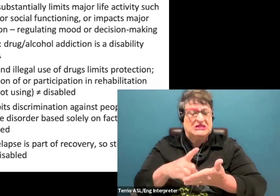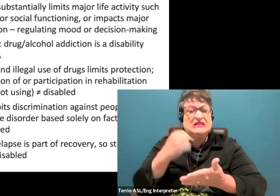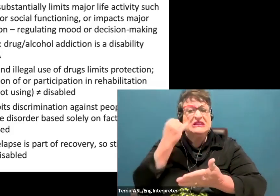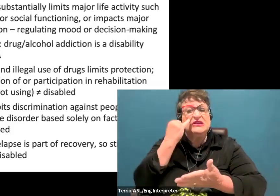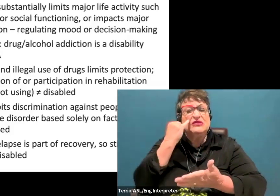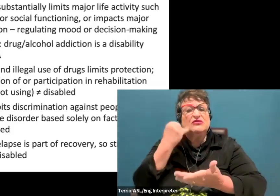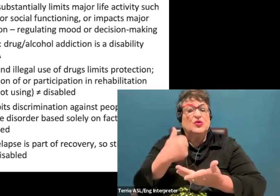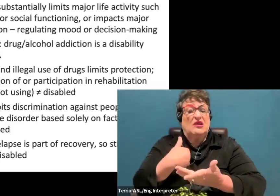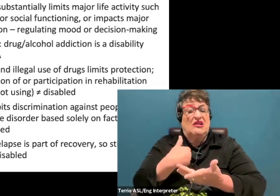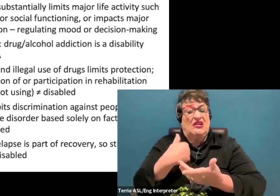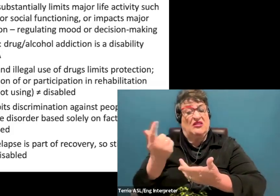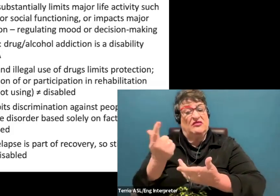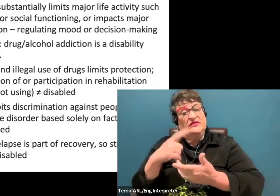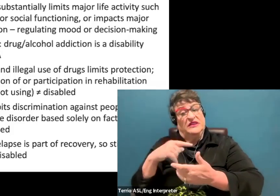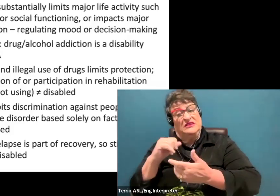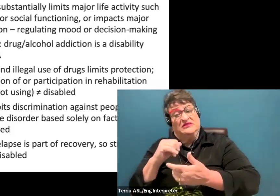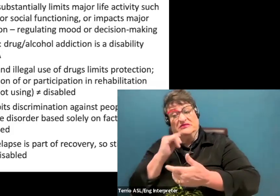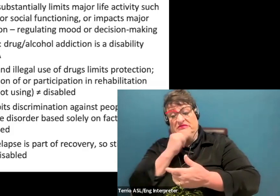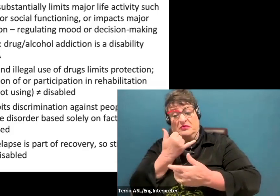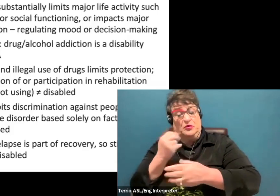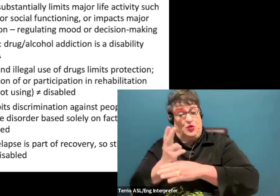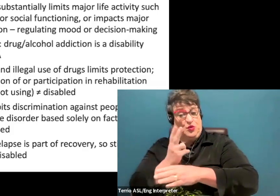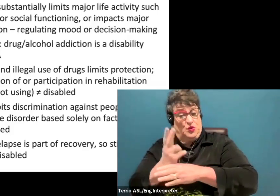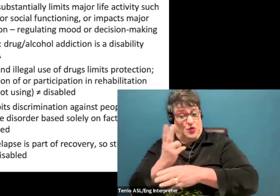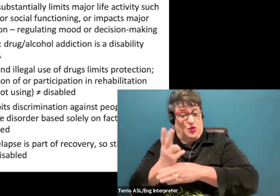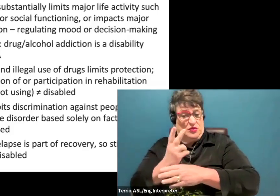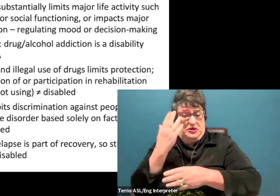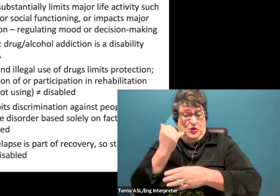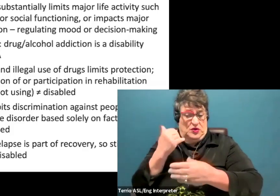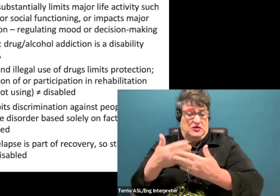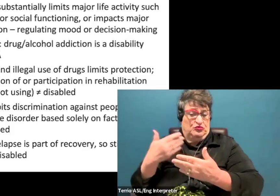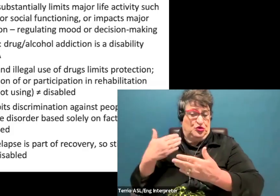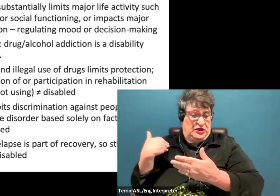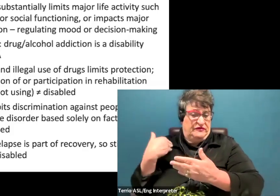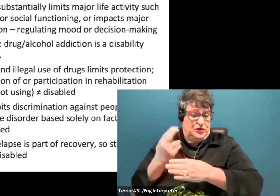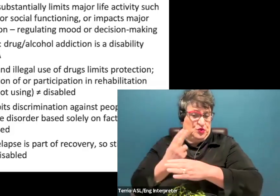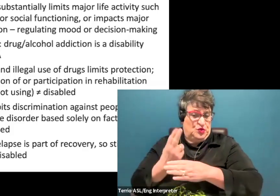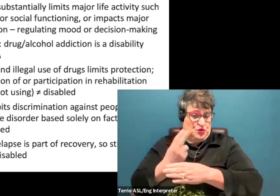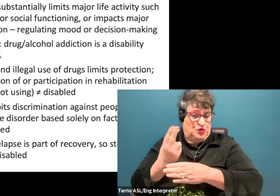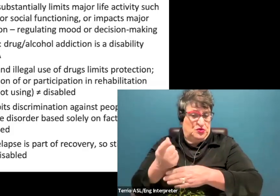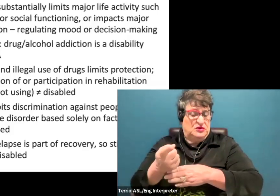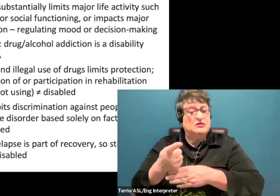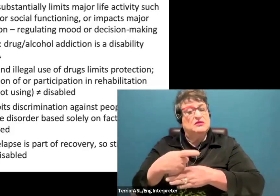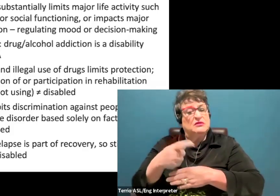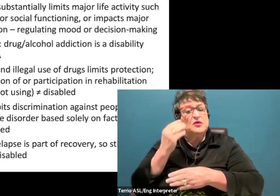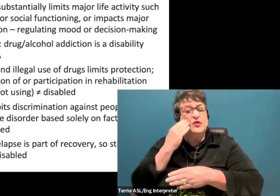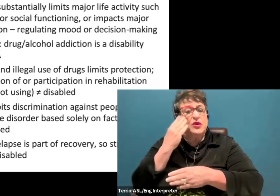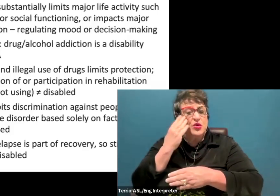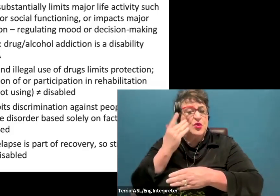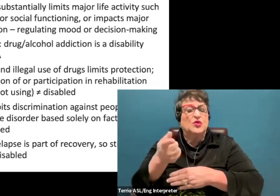based on the fact that they previously used. We also want to acknowledge that relapse is a part of recovery.